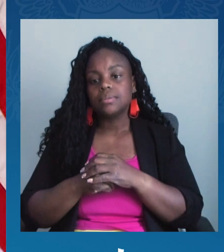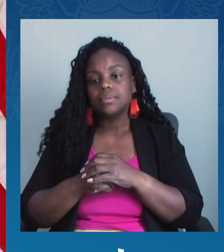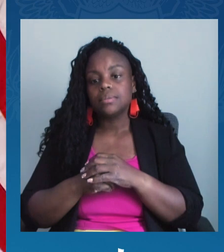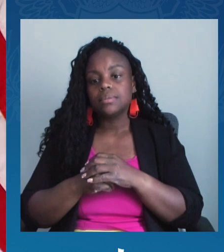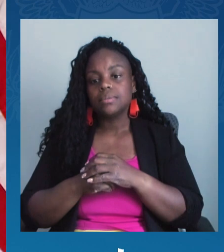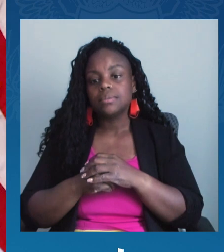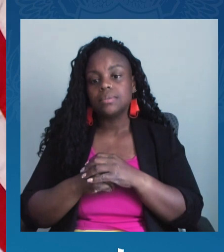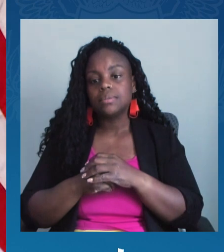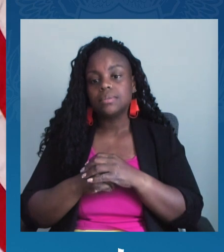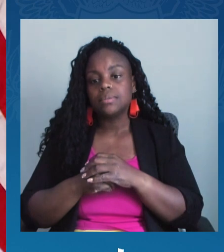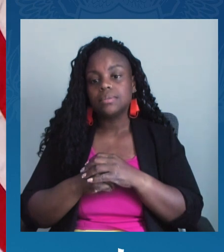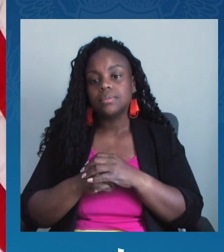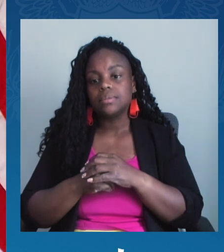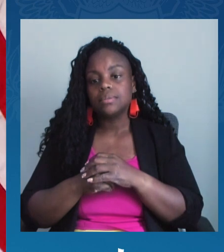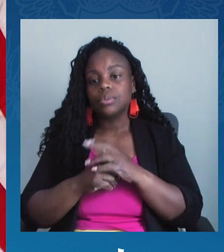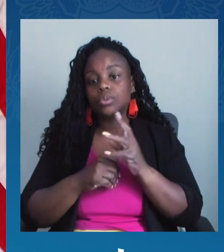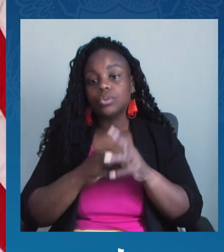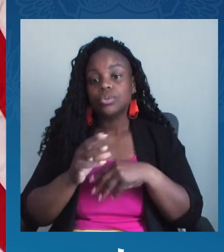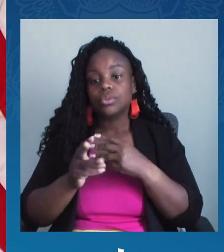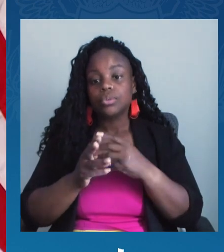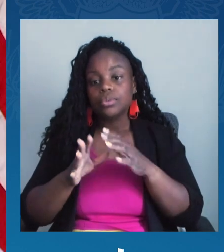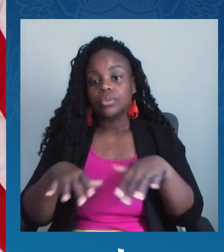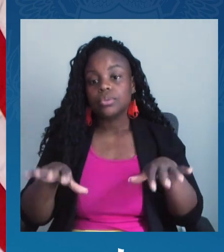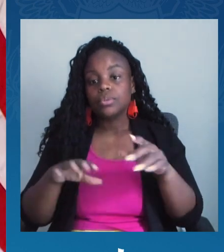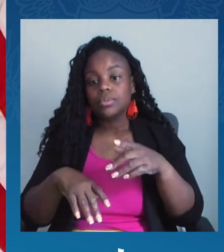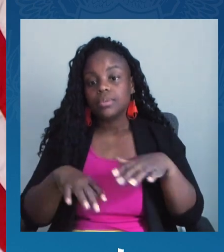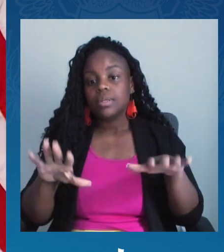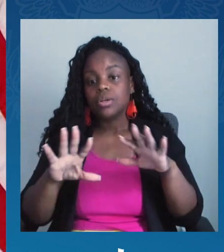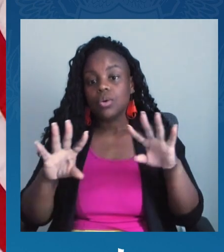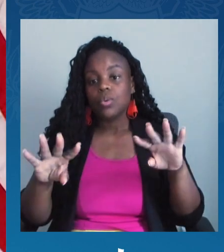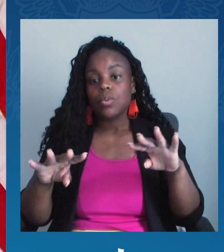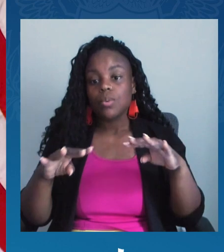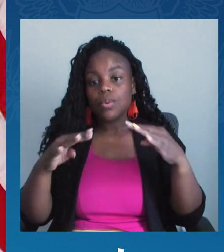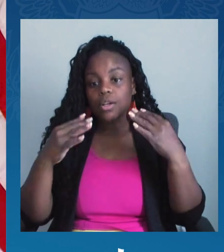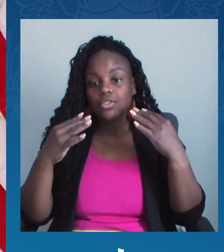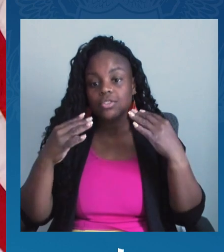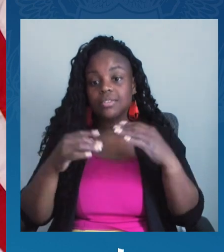They are watching what we are doing. I've had these conversations.